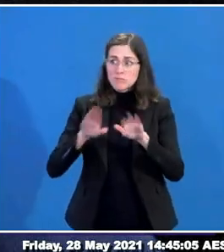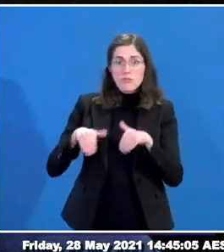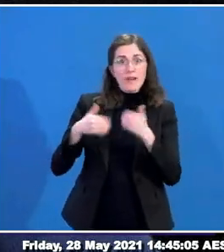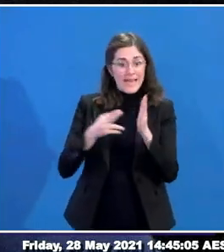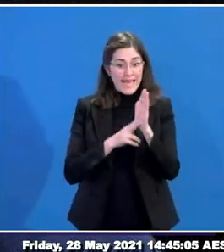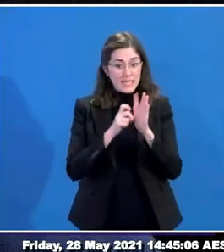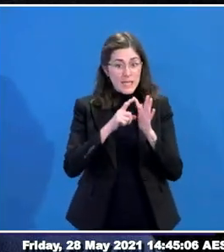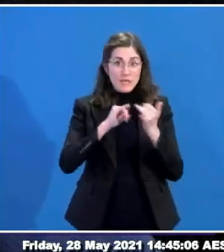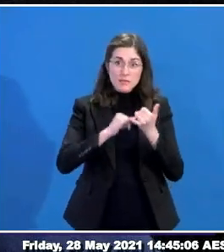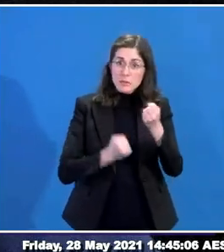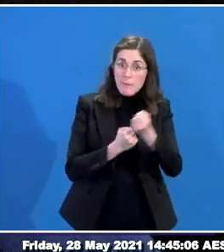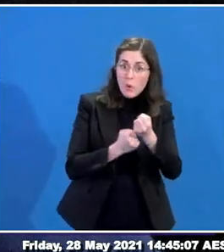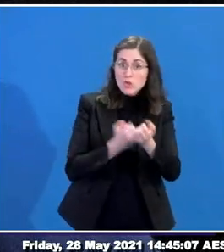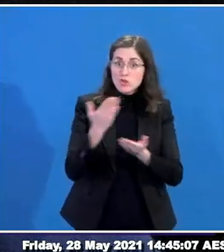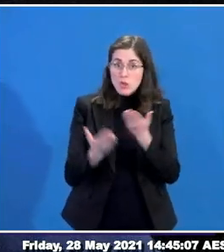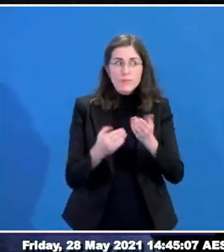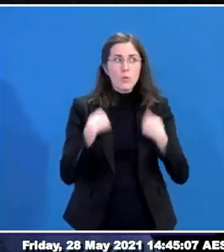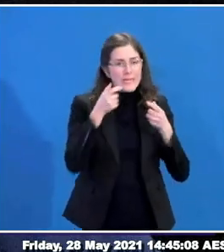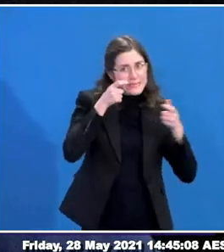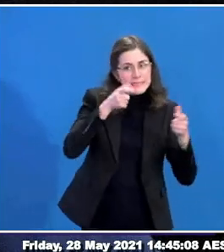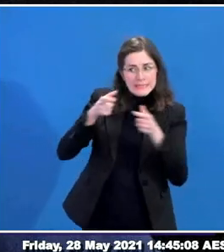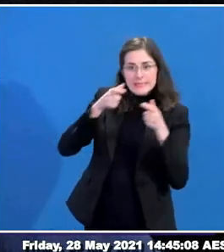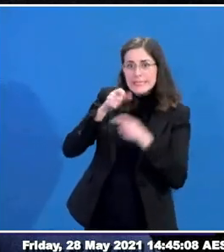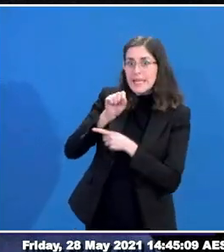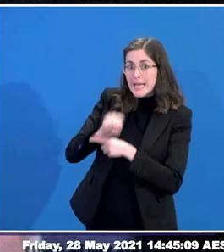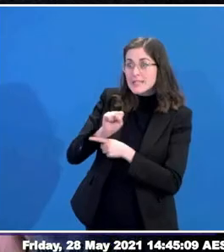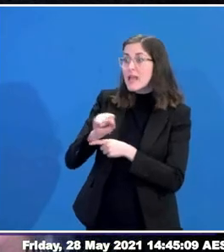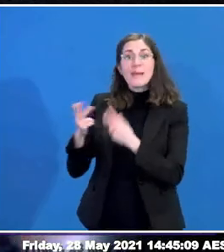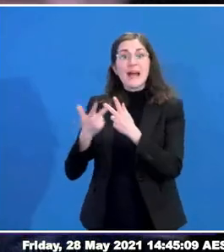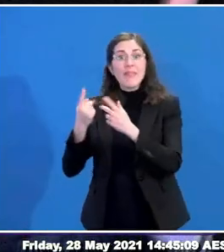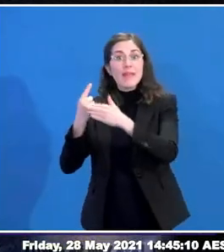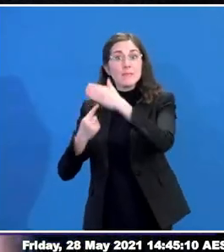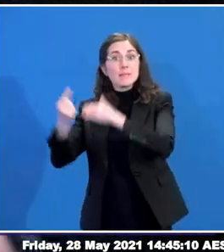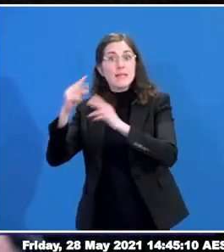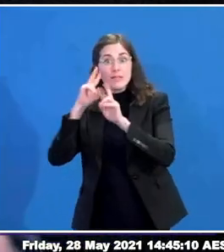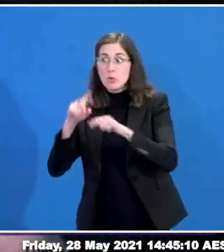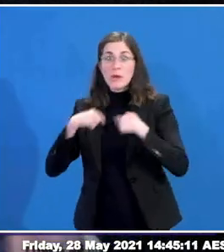services, we don't regulate what those people do, in the same way that if a